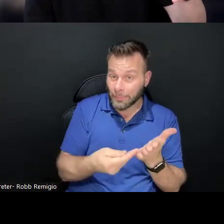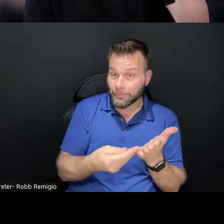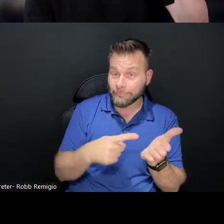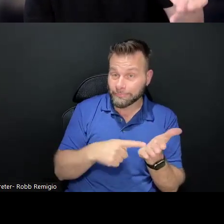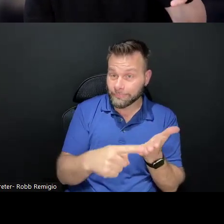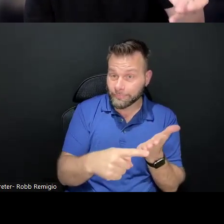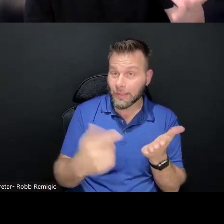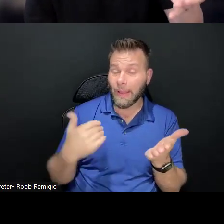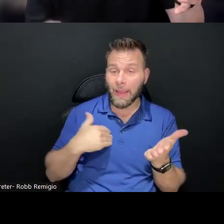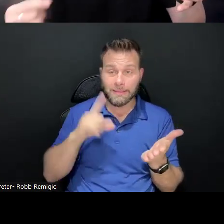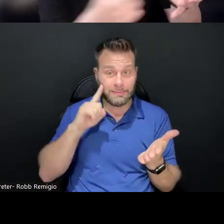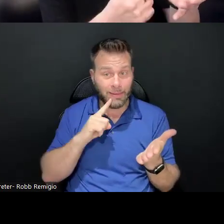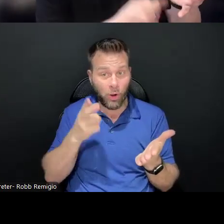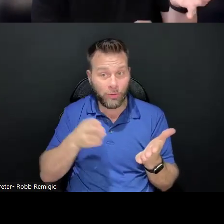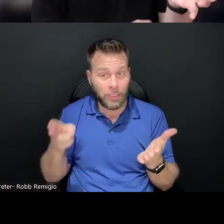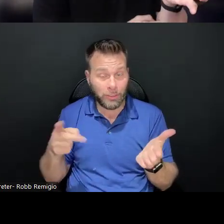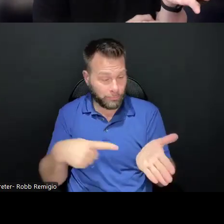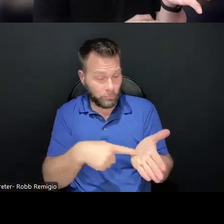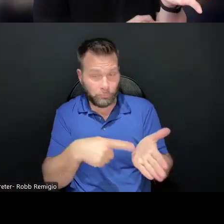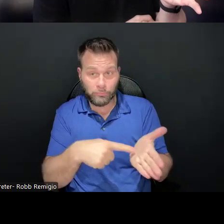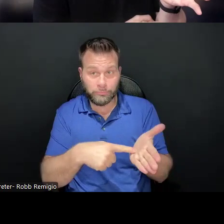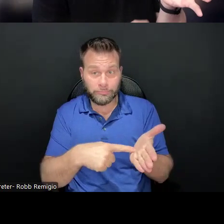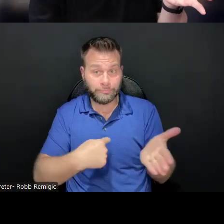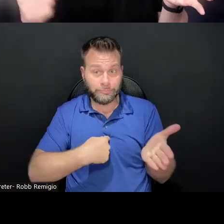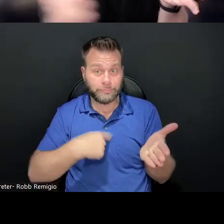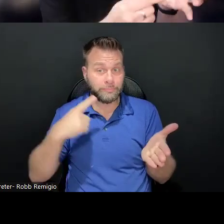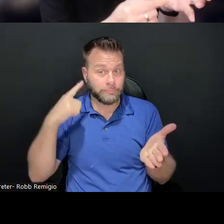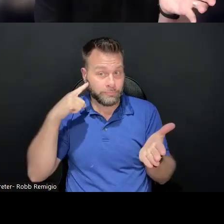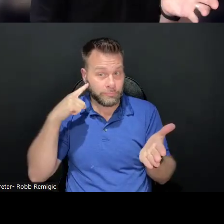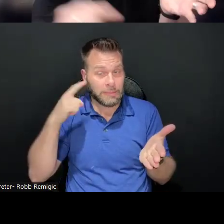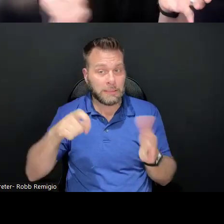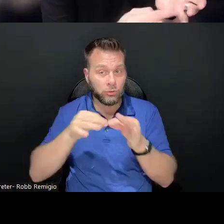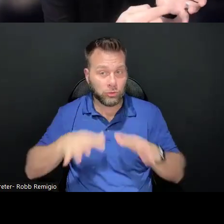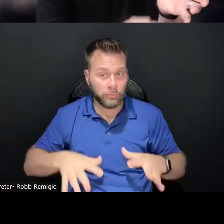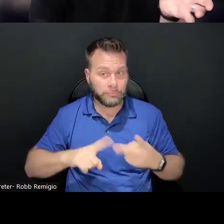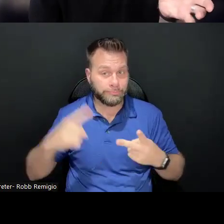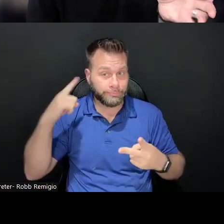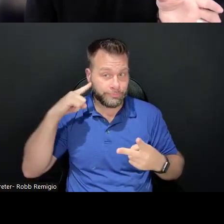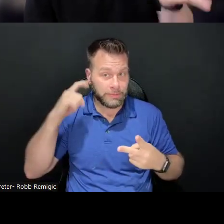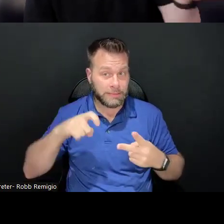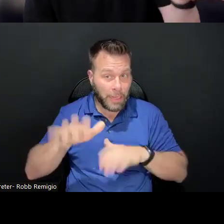On the other side it has something where the deaf or hard-of-hearing person can point